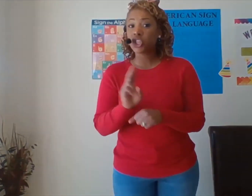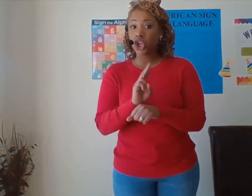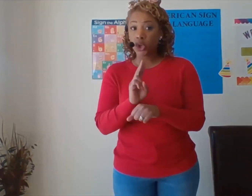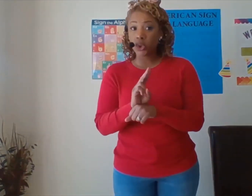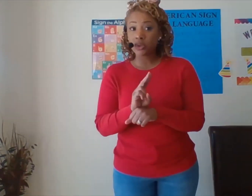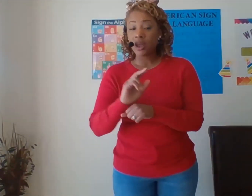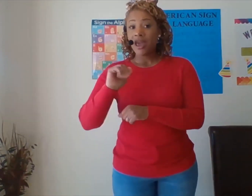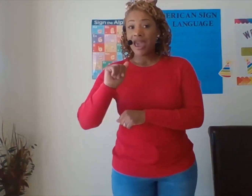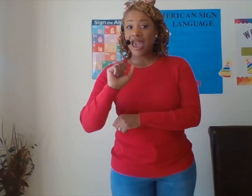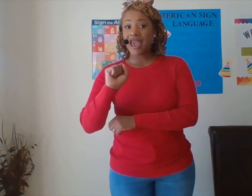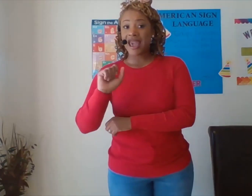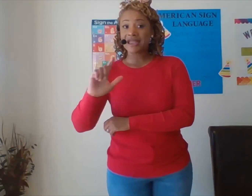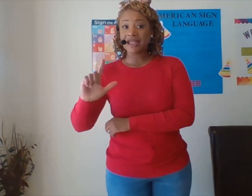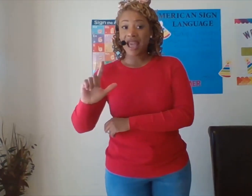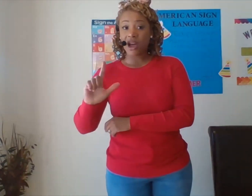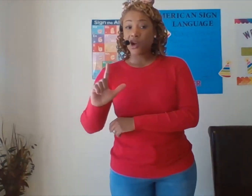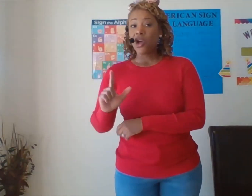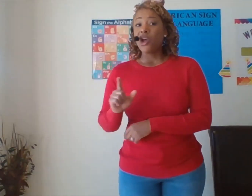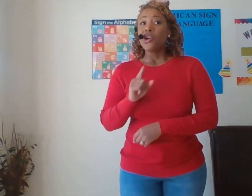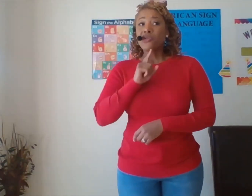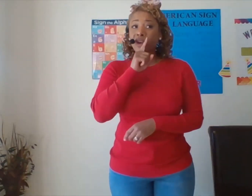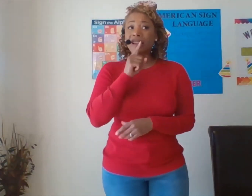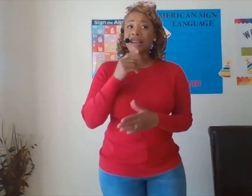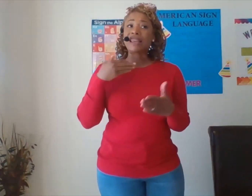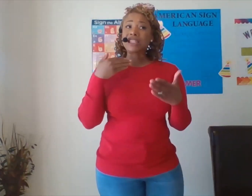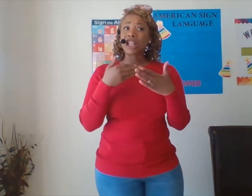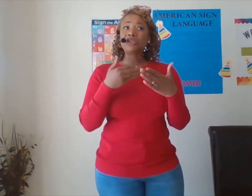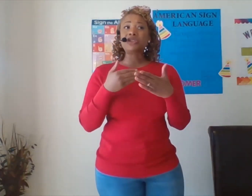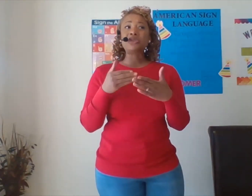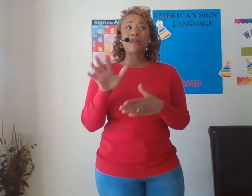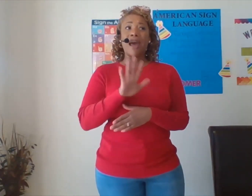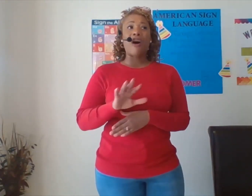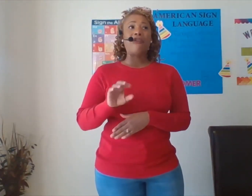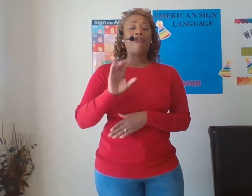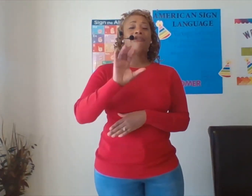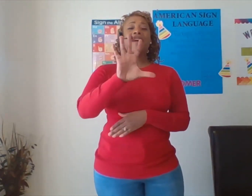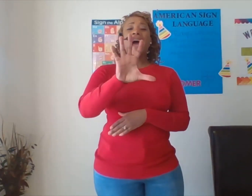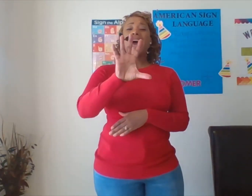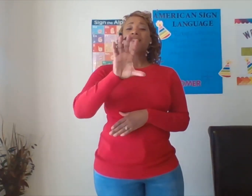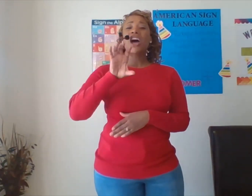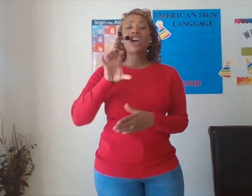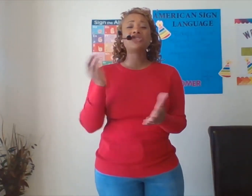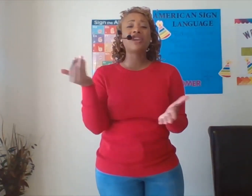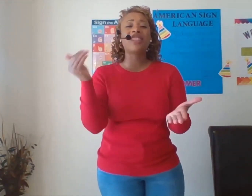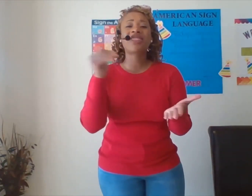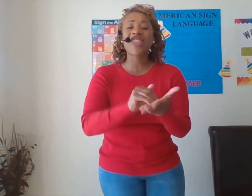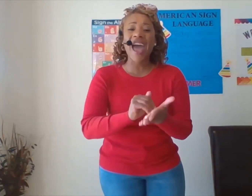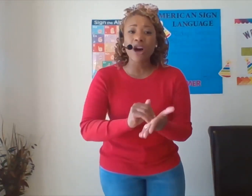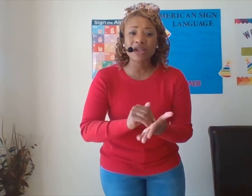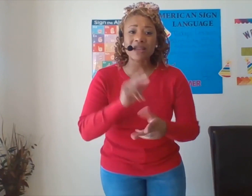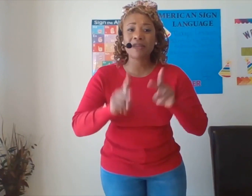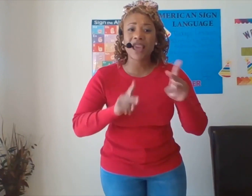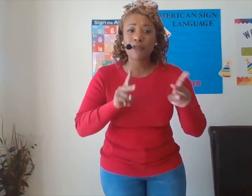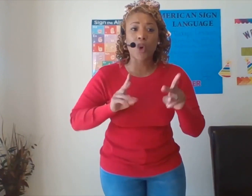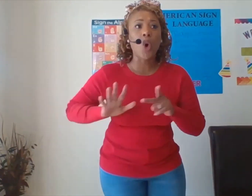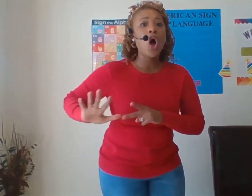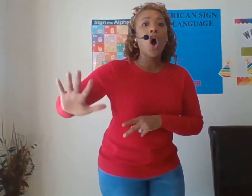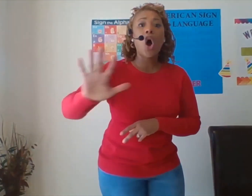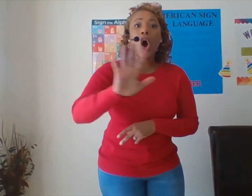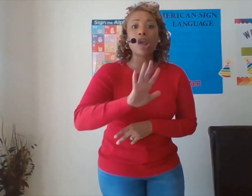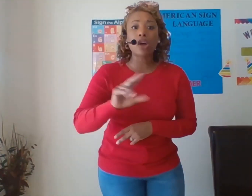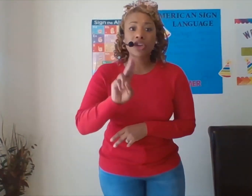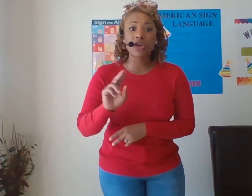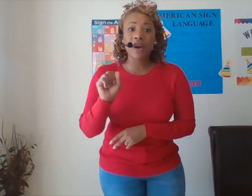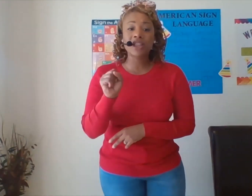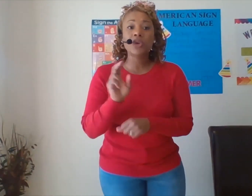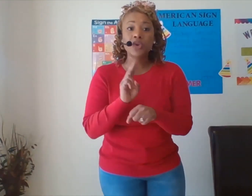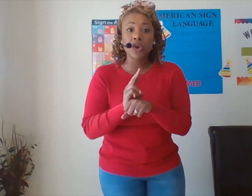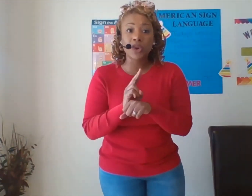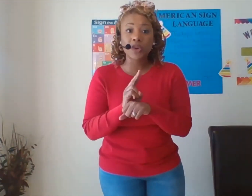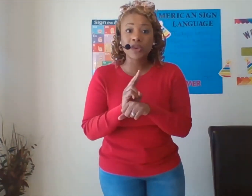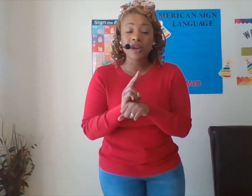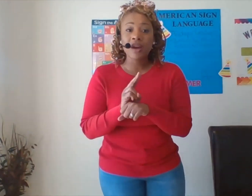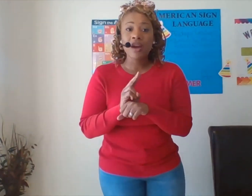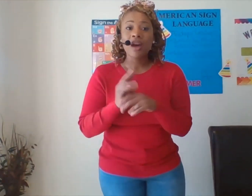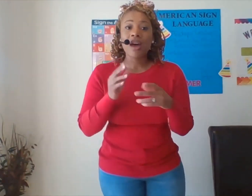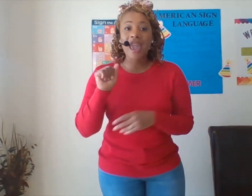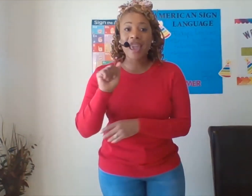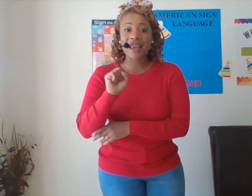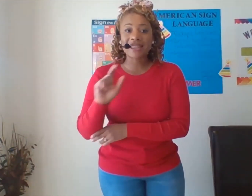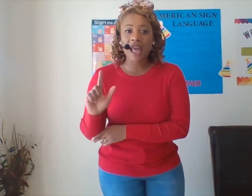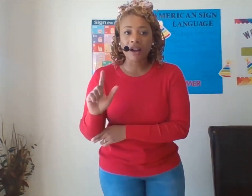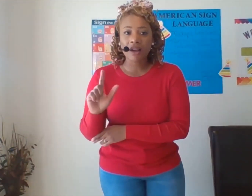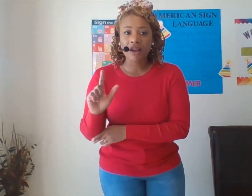use ASL really it's close to about 500,000 people all over us who use ASL